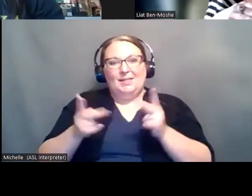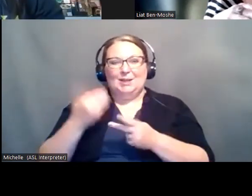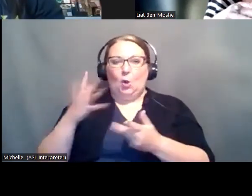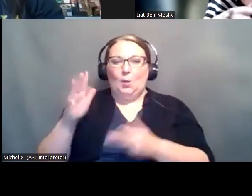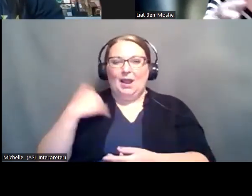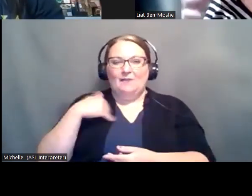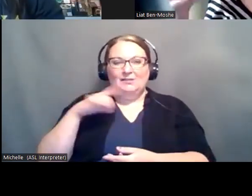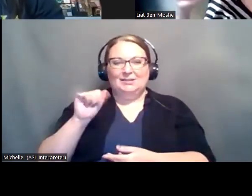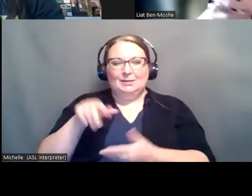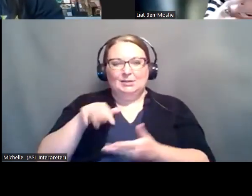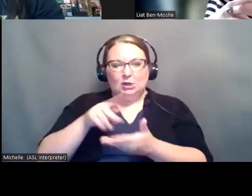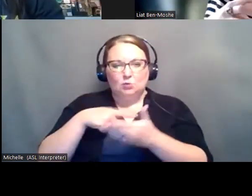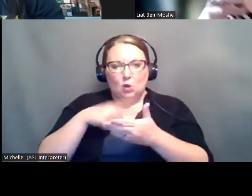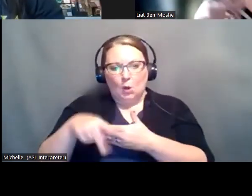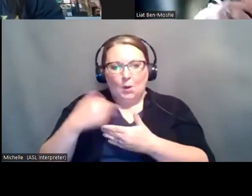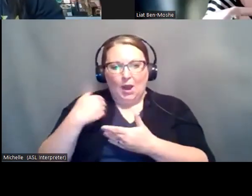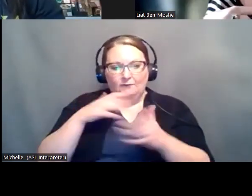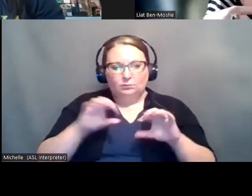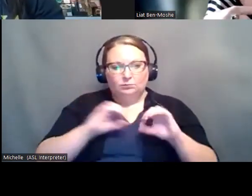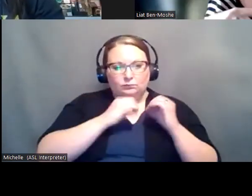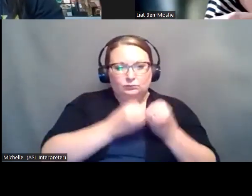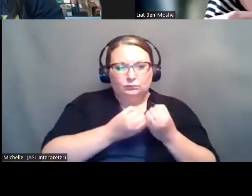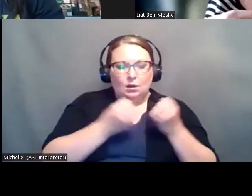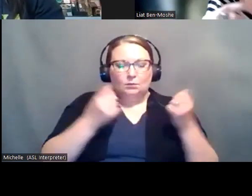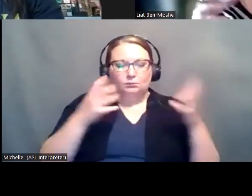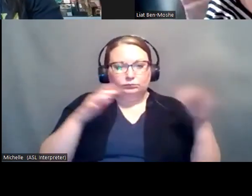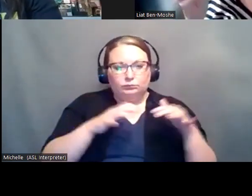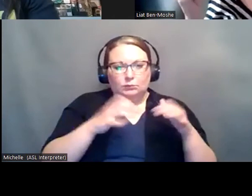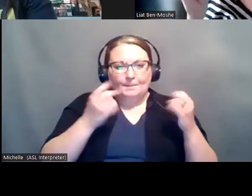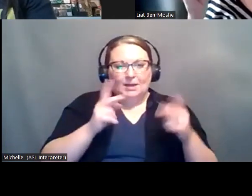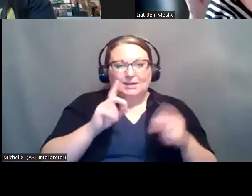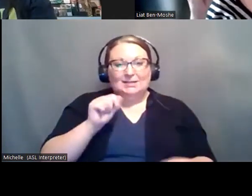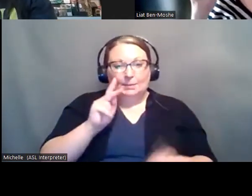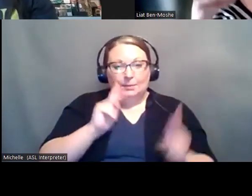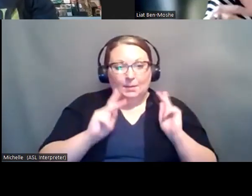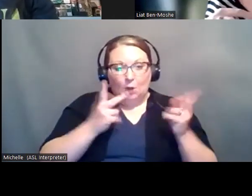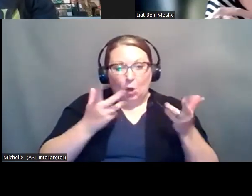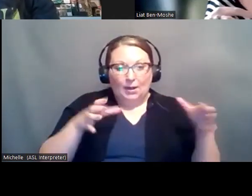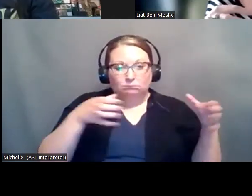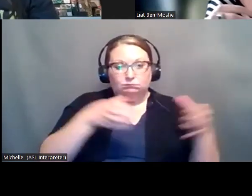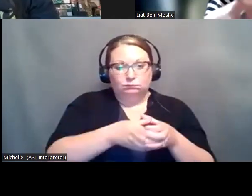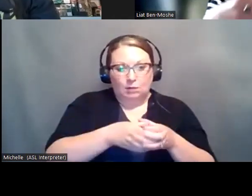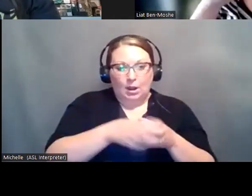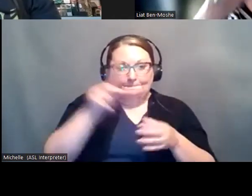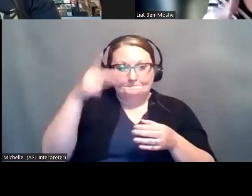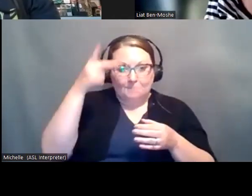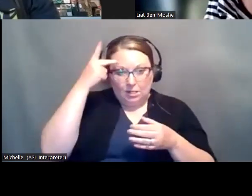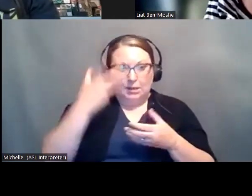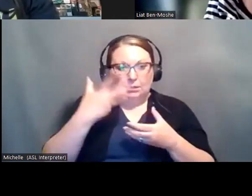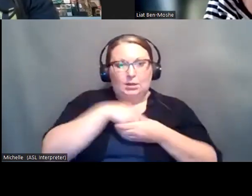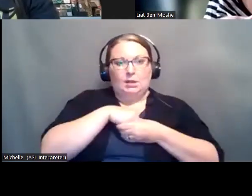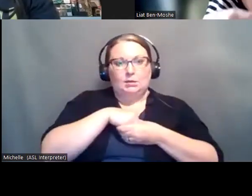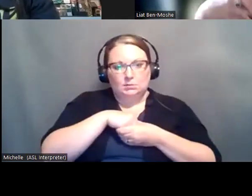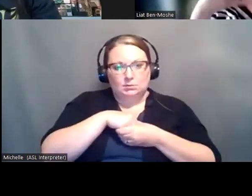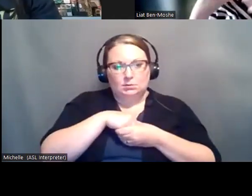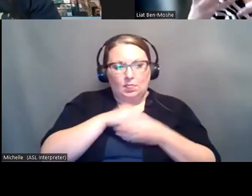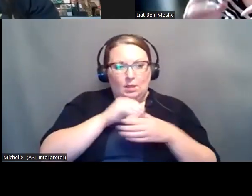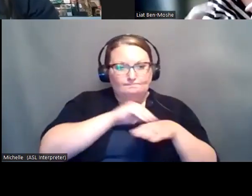or have a formation of a lot of disabled people that are politicized and then politicize others